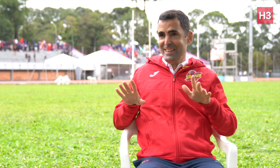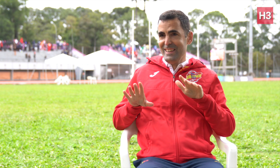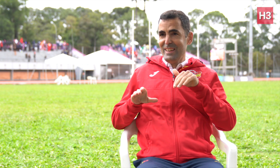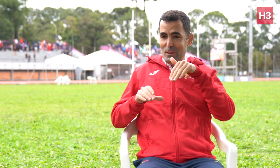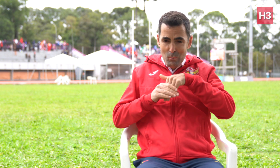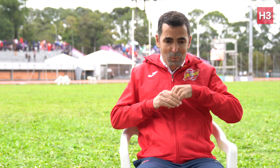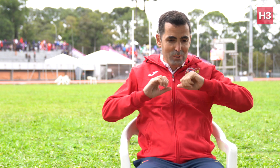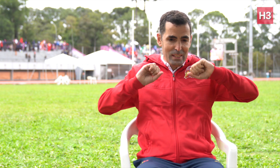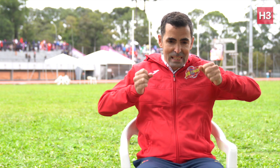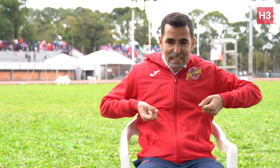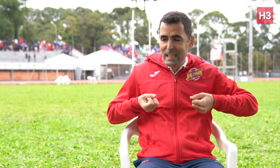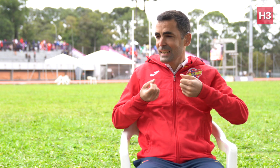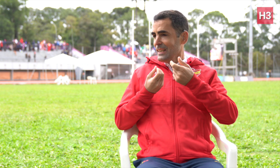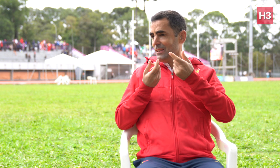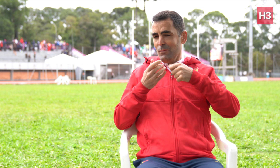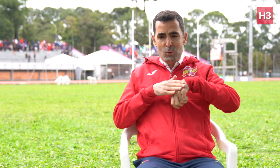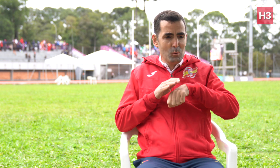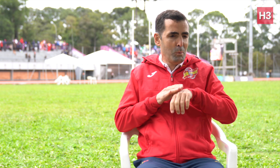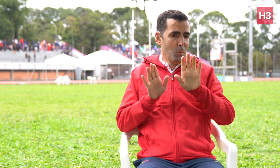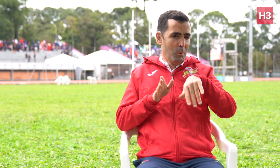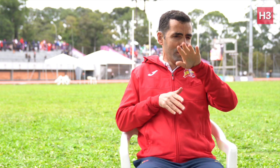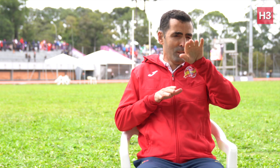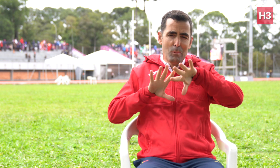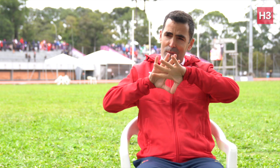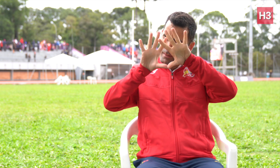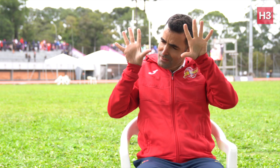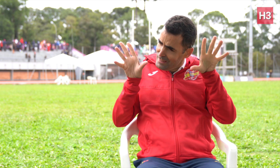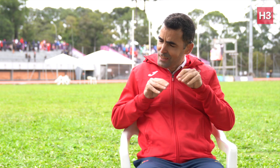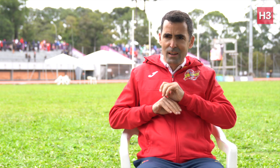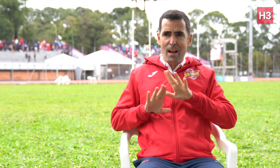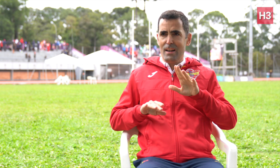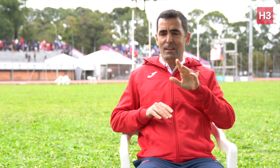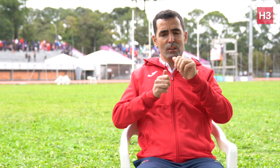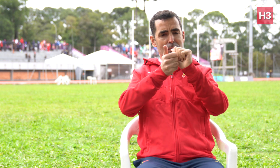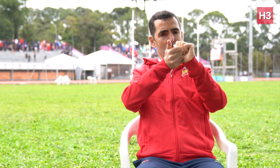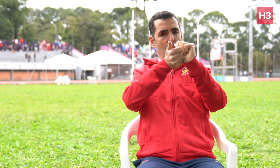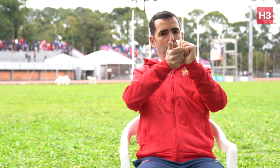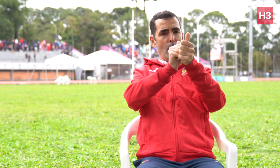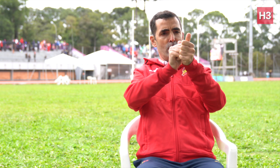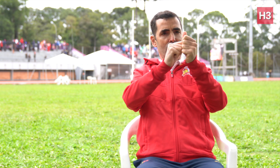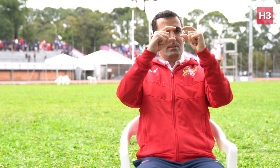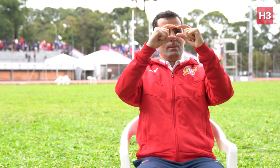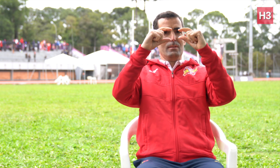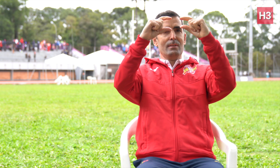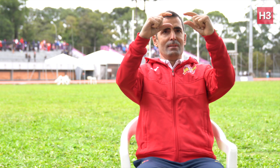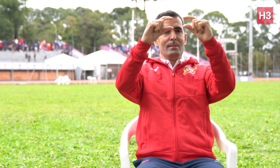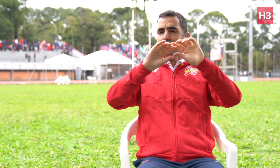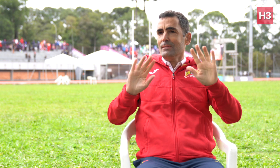From ski to football to basketball, I love it all.